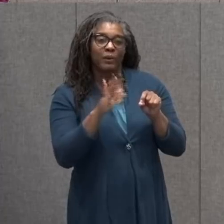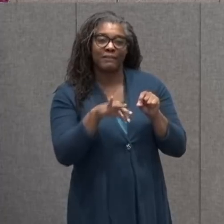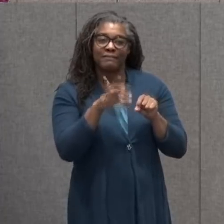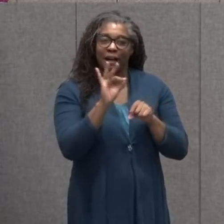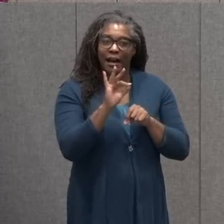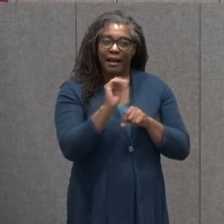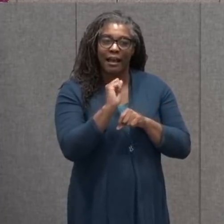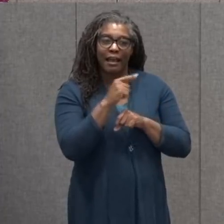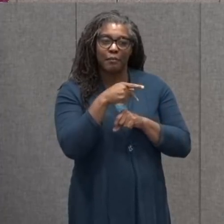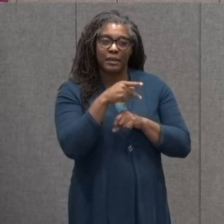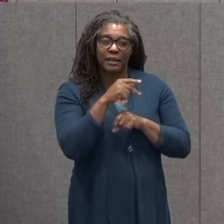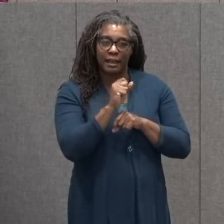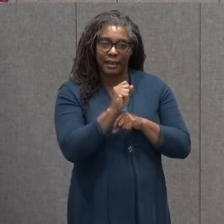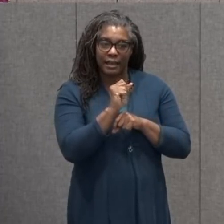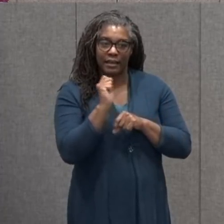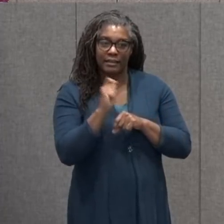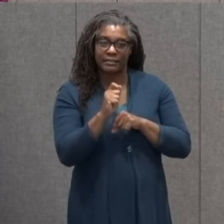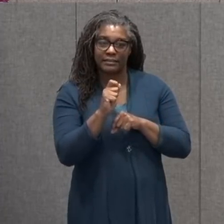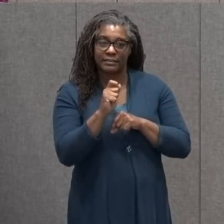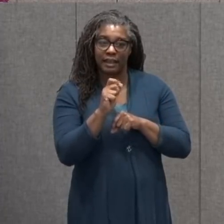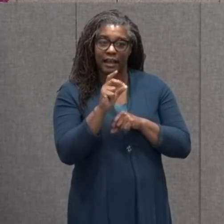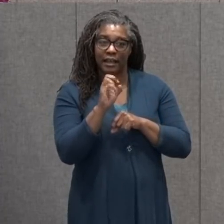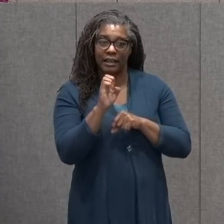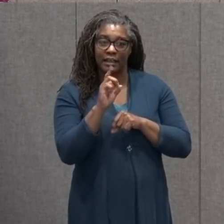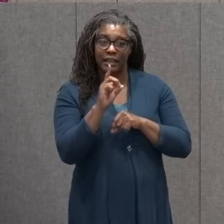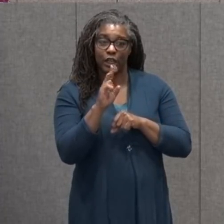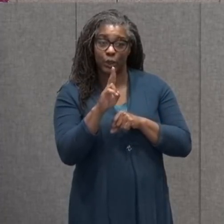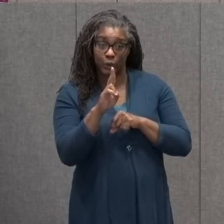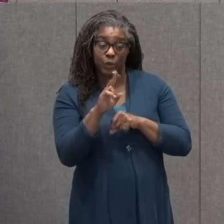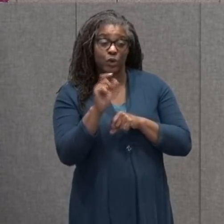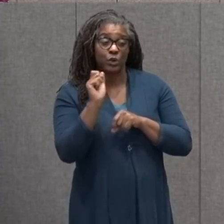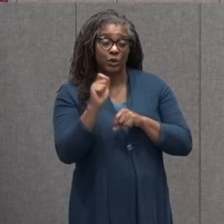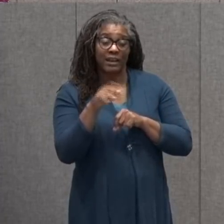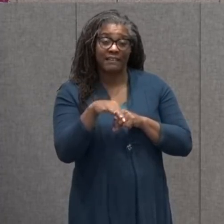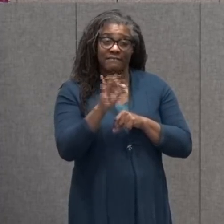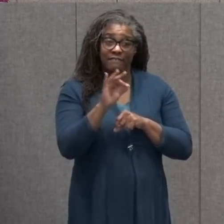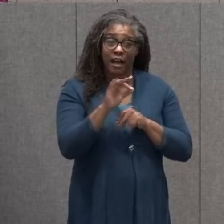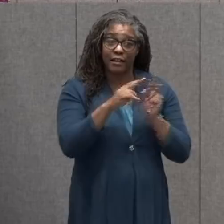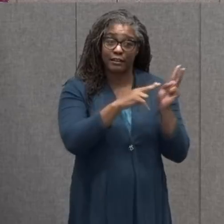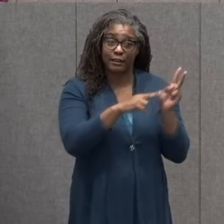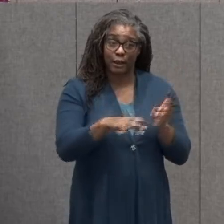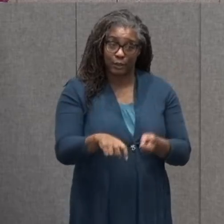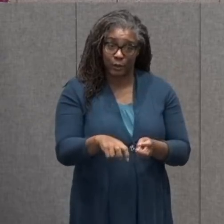You can go there and you can download them, and these cards have vocabulary words